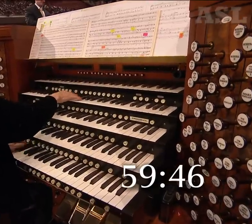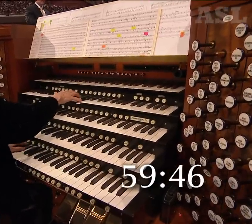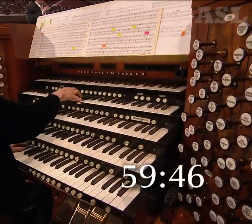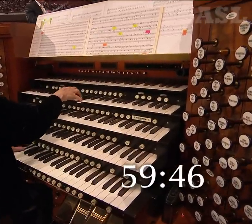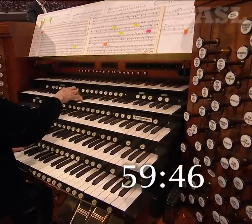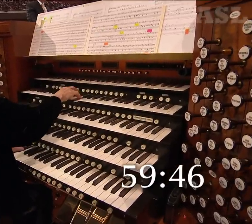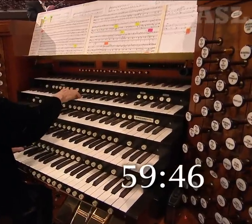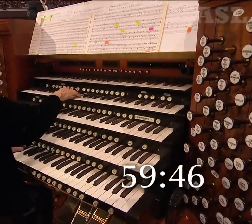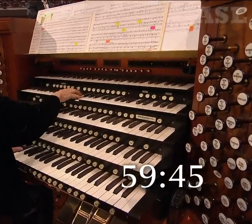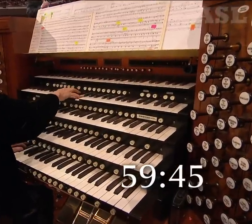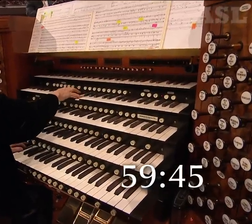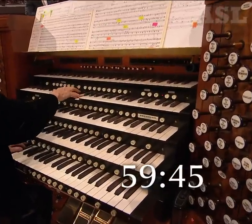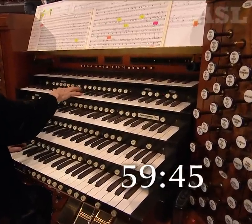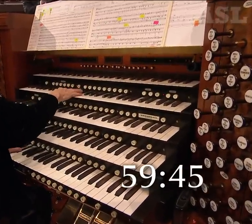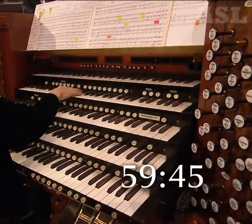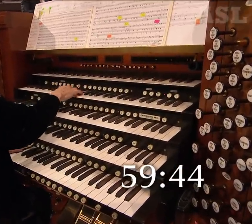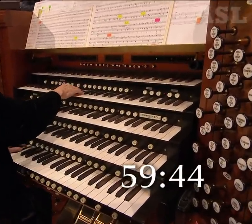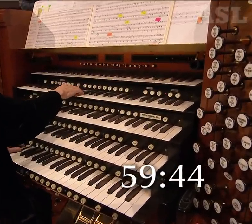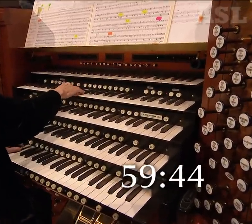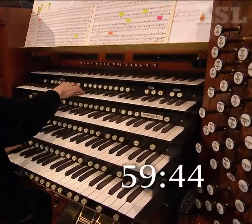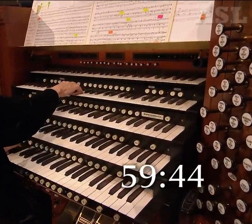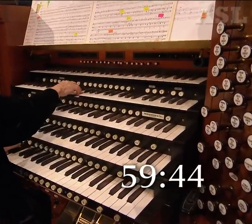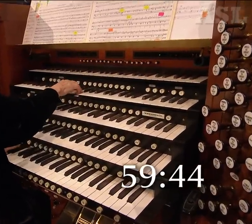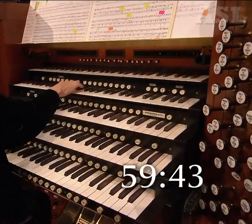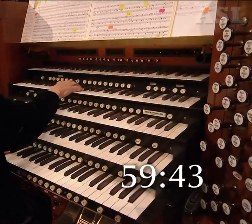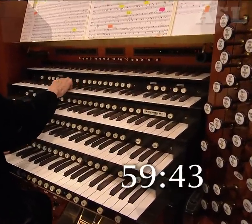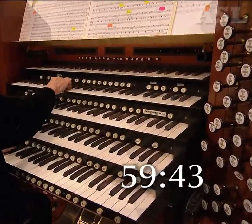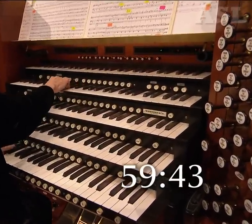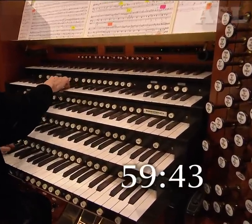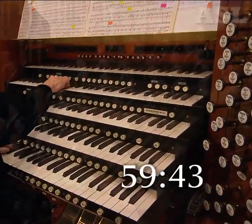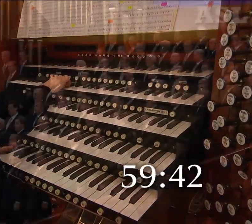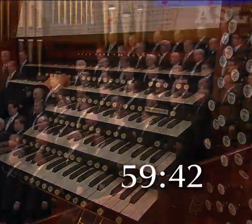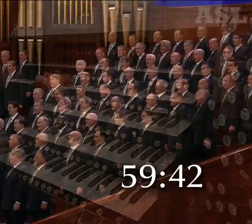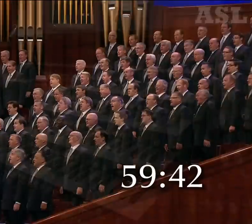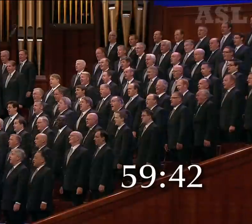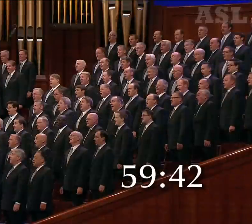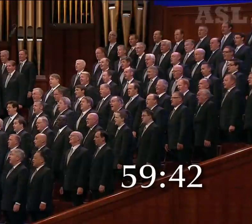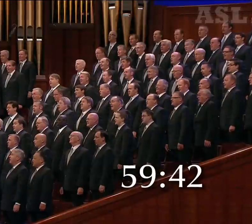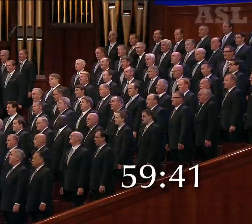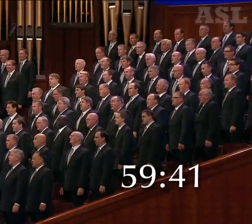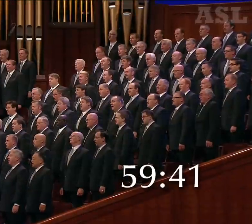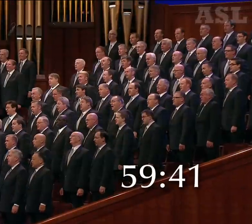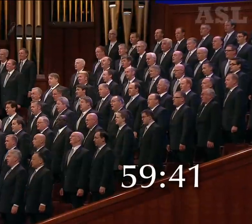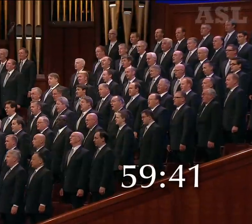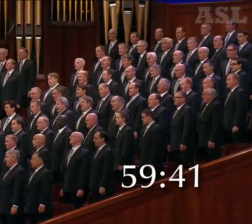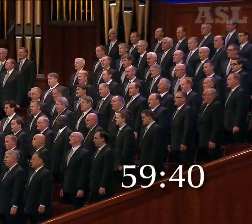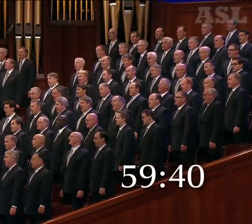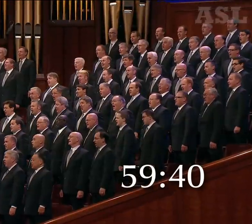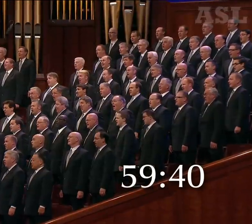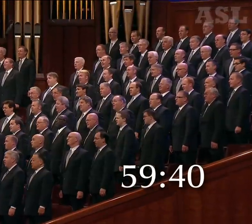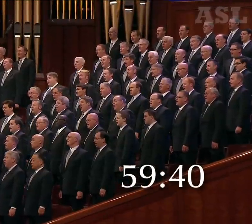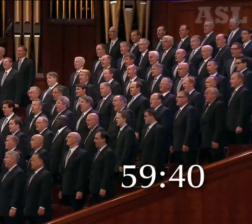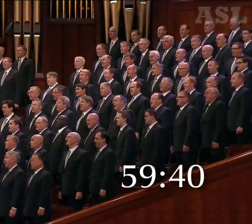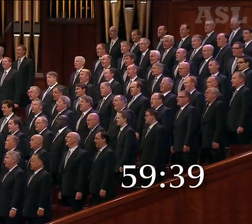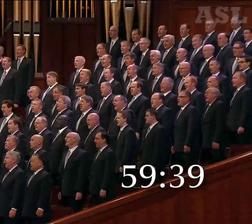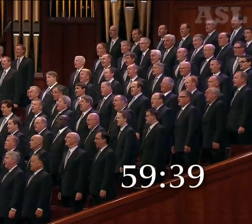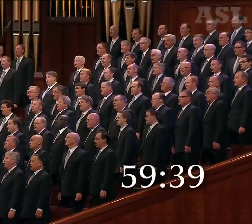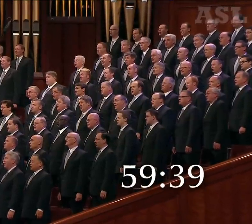THIS IS THE ENGLISH CLOSED CAPTION CHANNEL OF THE CHURCH OF JESUS CHRIST OF LATTER-DAY SAINTS.